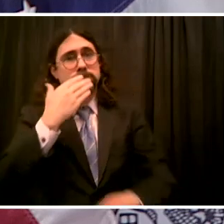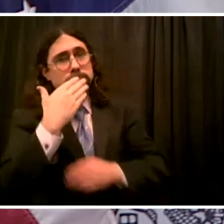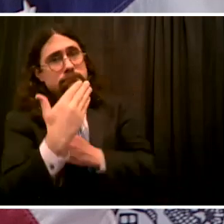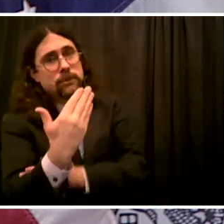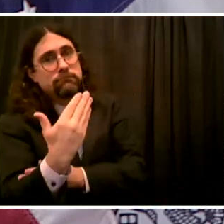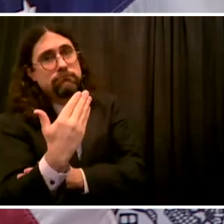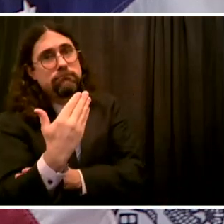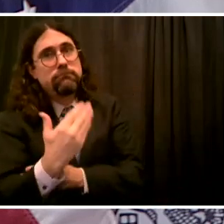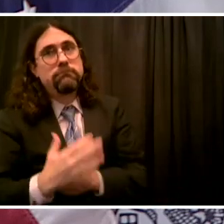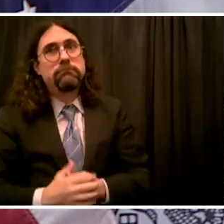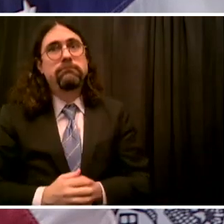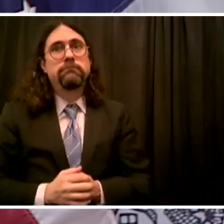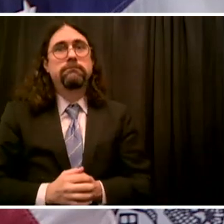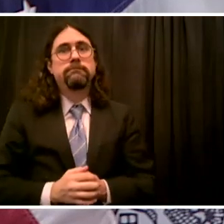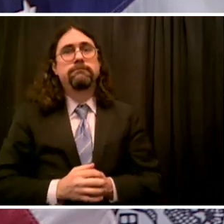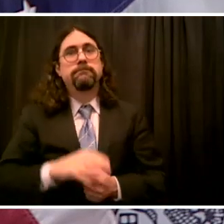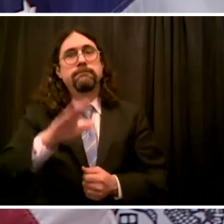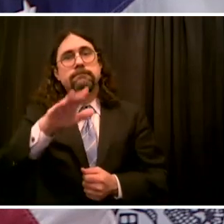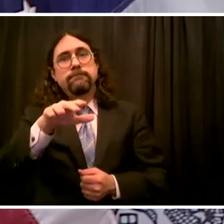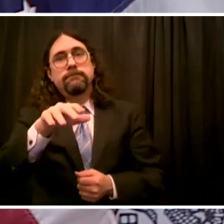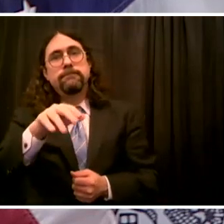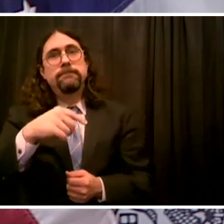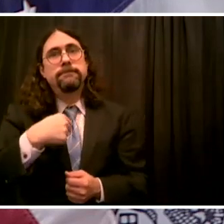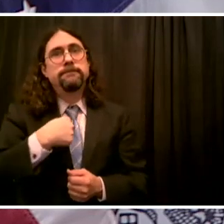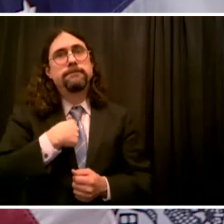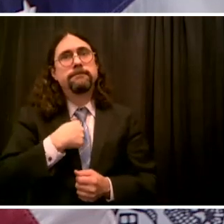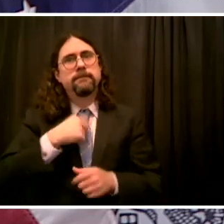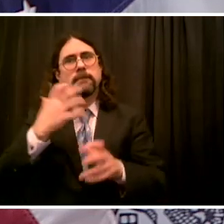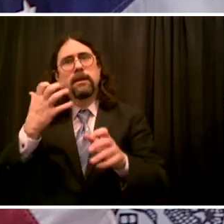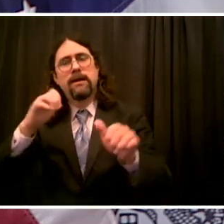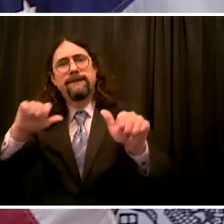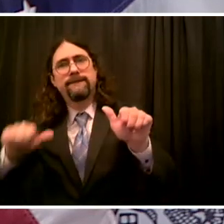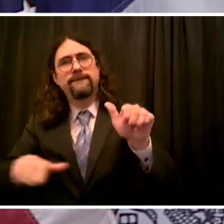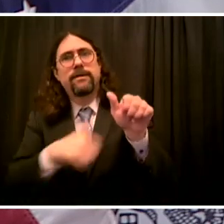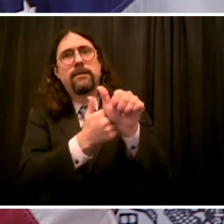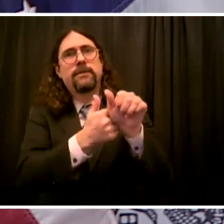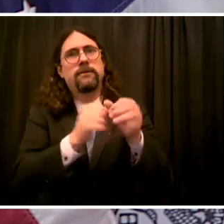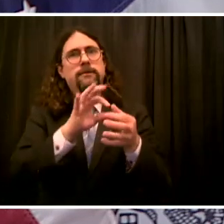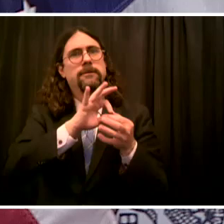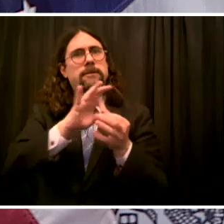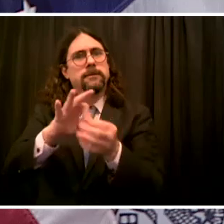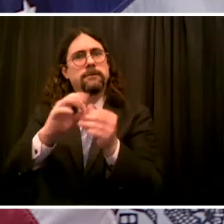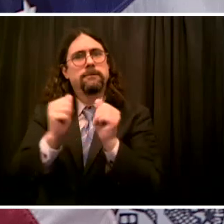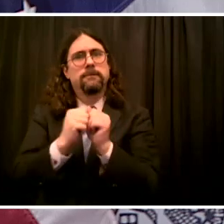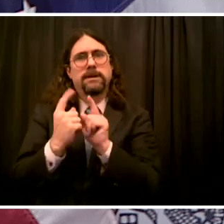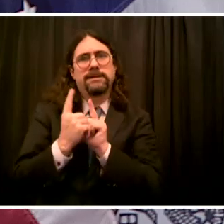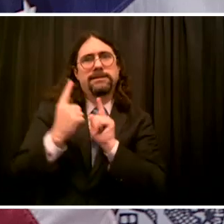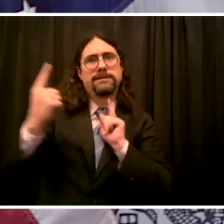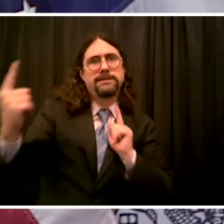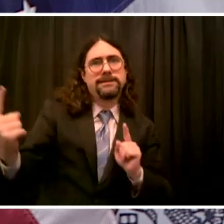REPRESS. GOOD MORNING, EVERYONE. I WANTED TO FOLLOW UP ON THE